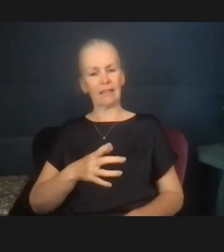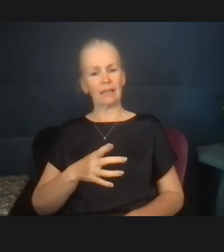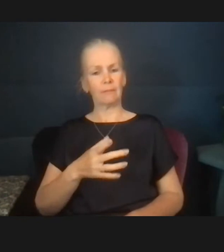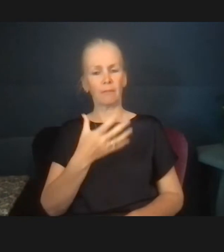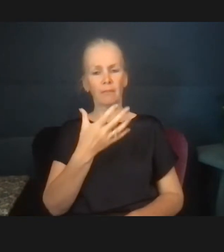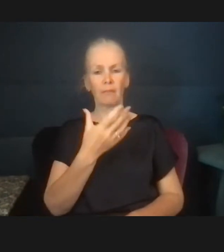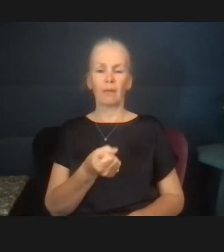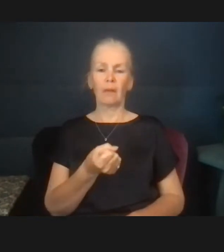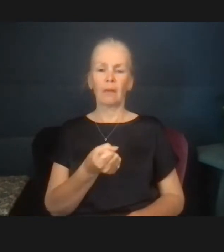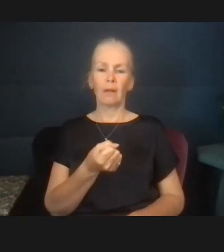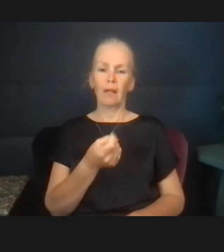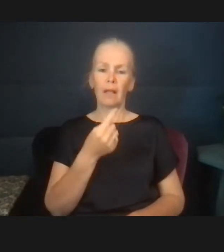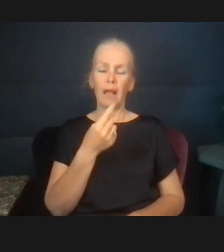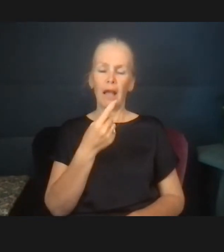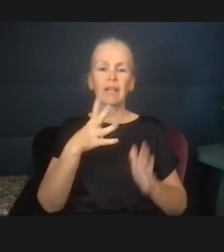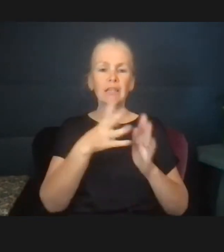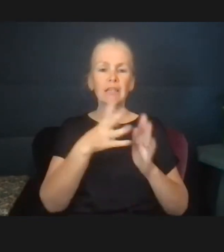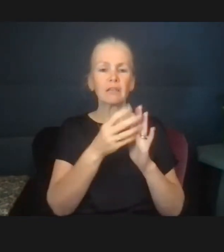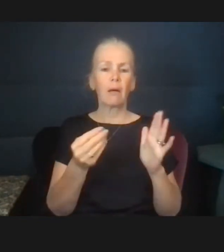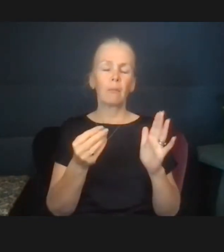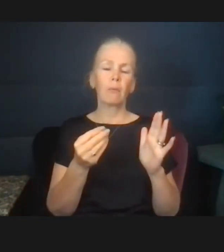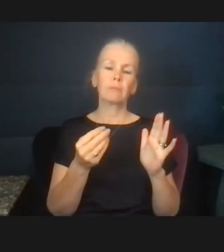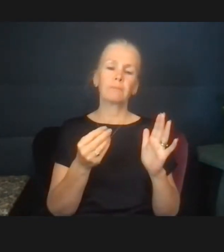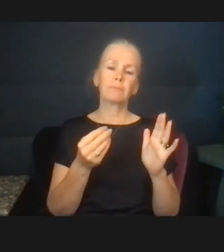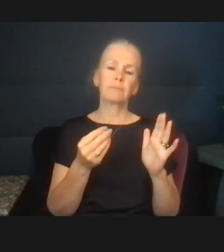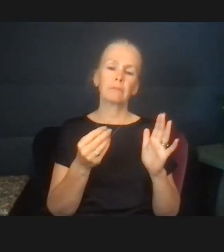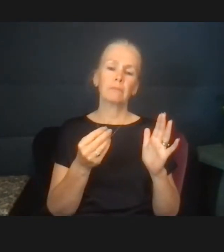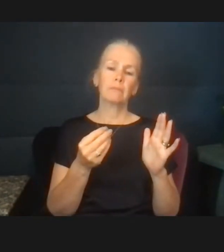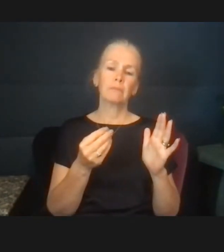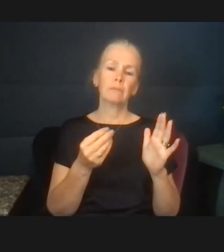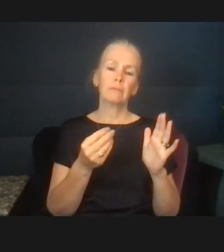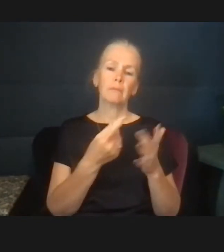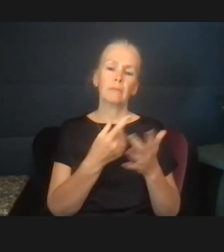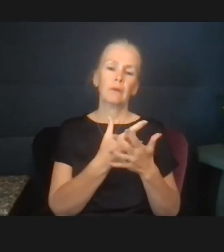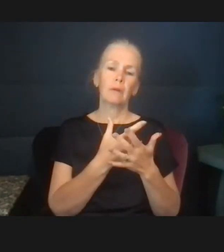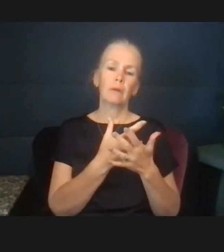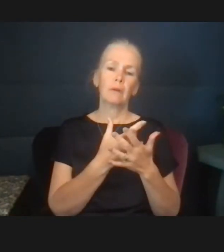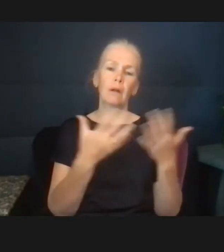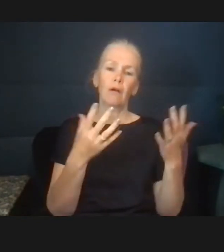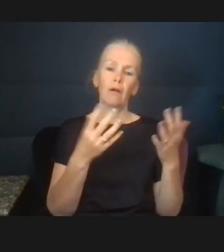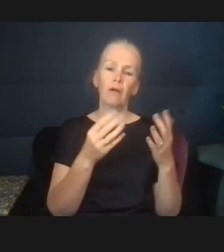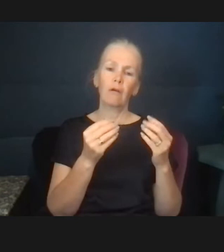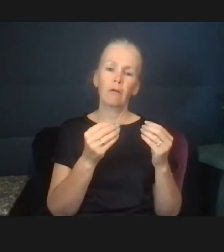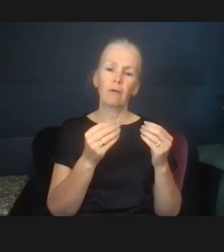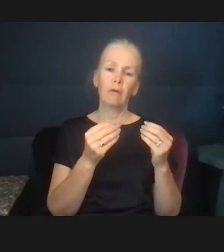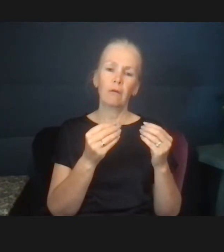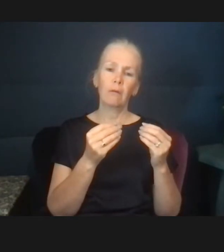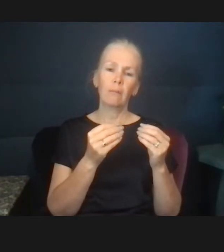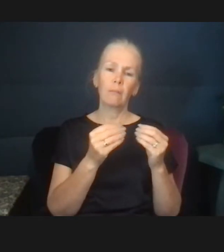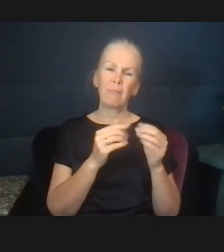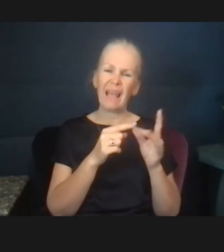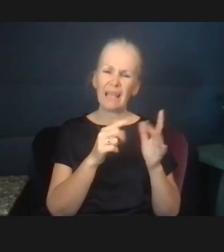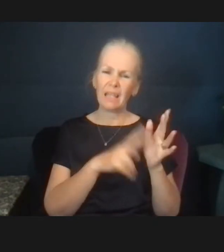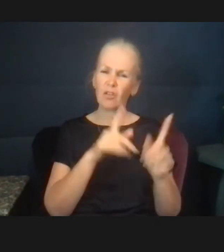just for example, you've got a lot of BAME community events and scholarships and things